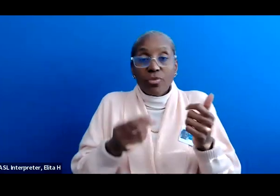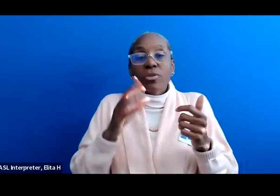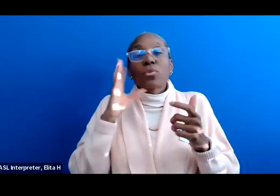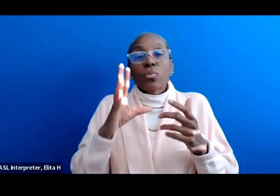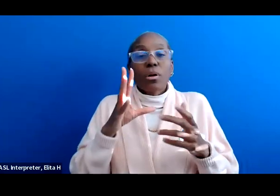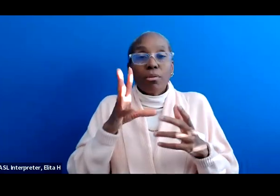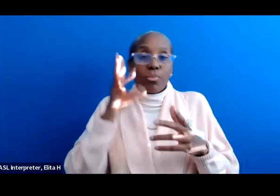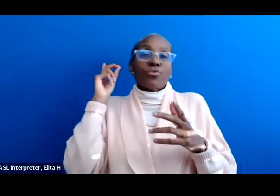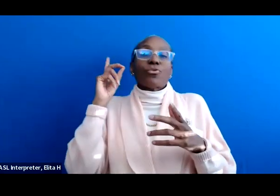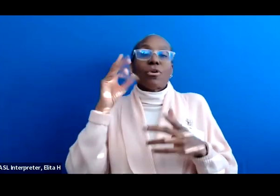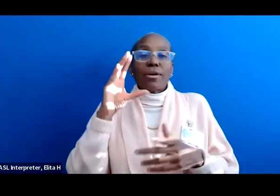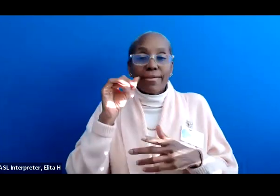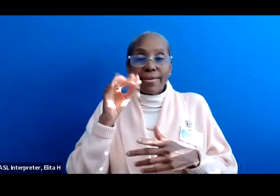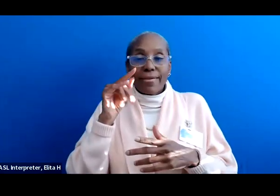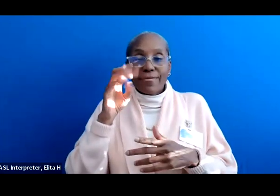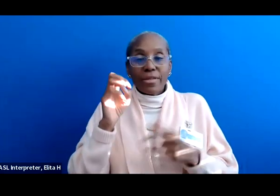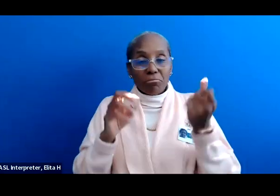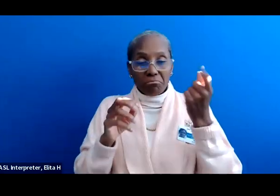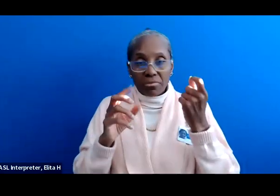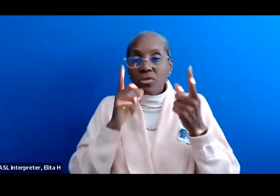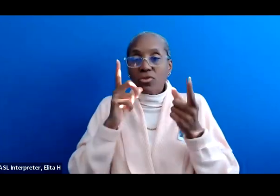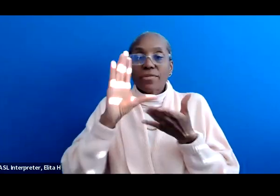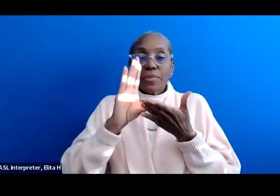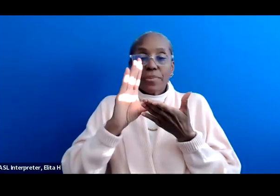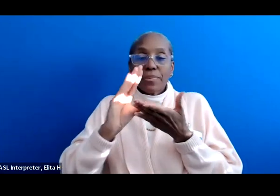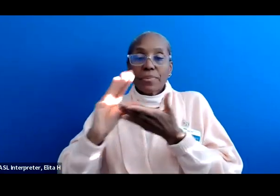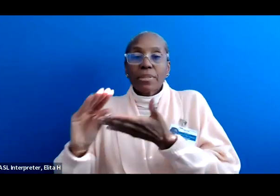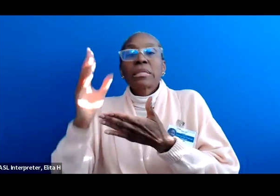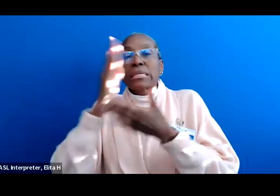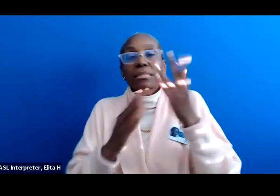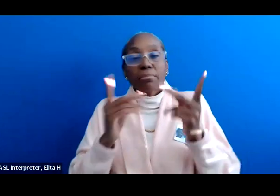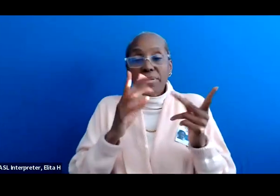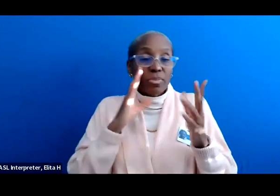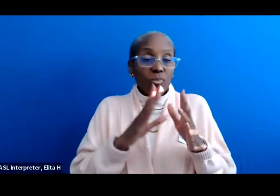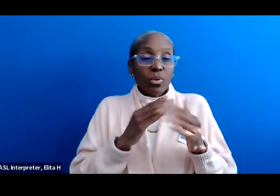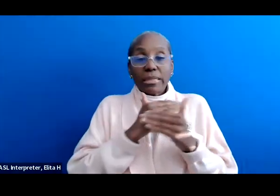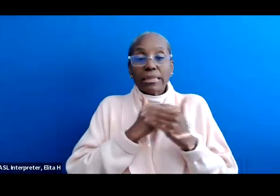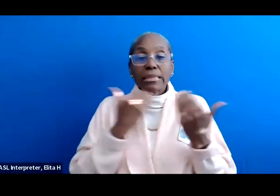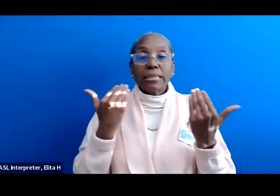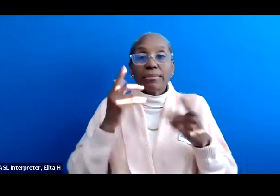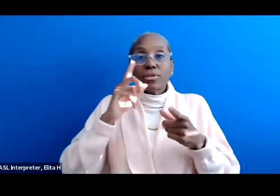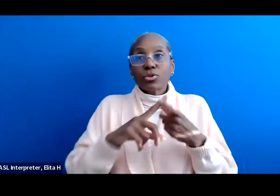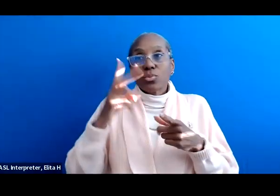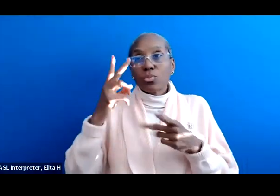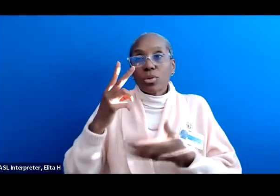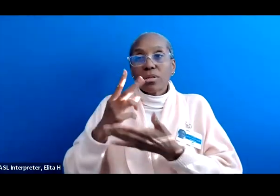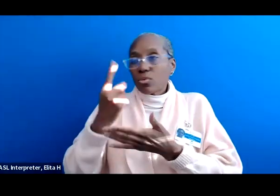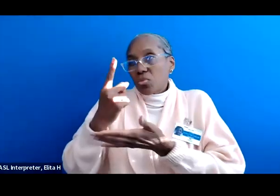Yes, it makes you withdraw. You have to wean off that. Some people just will limit themselves to a cup in the morning.